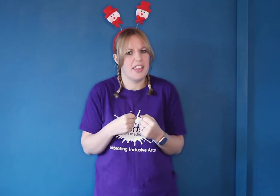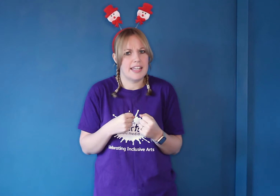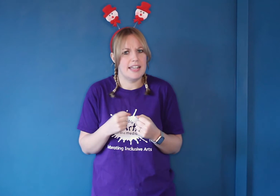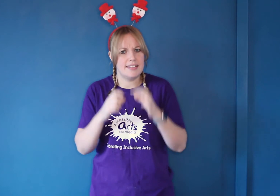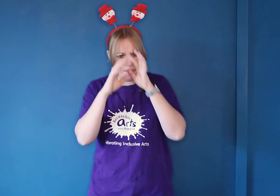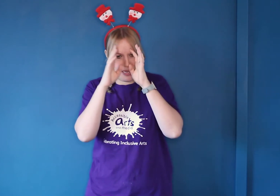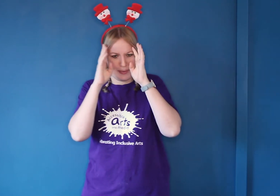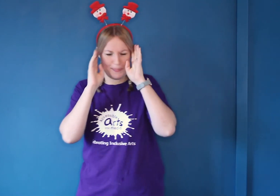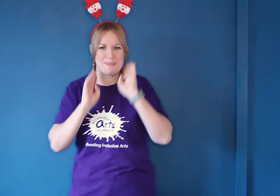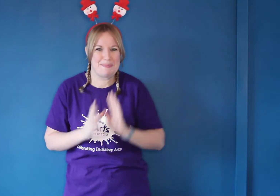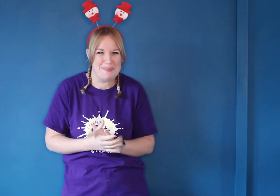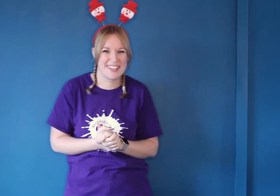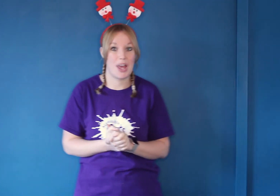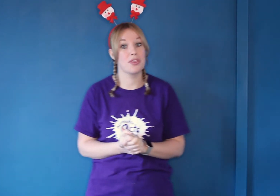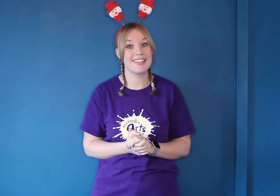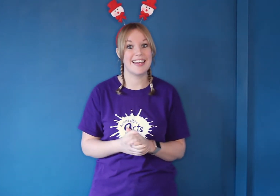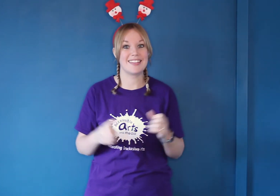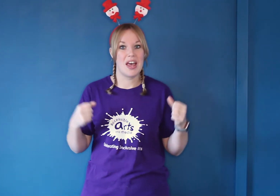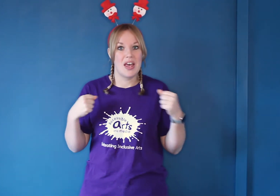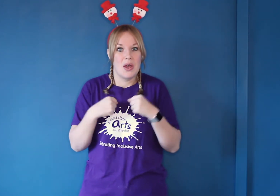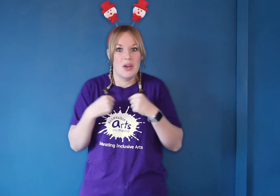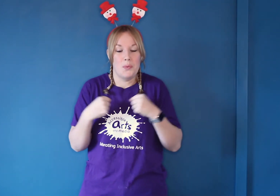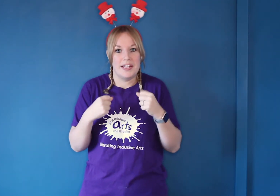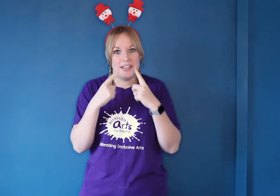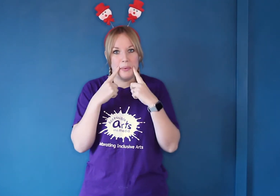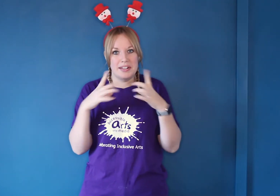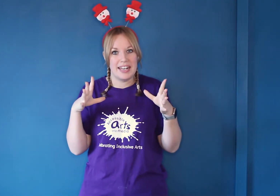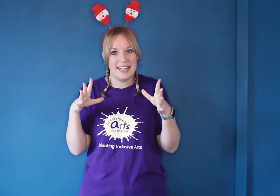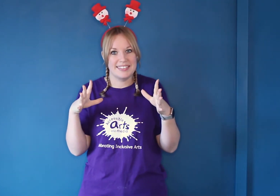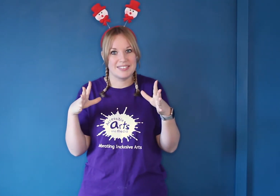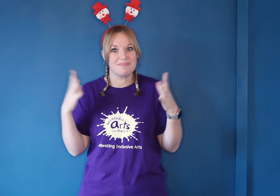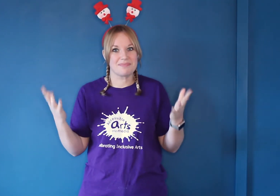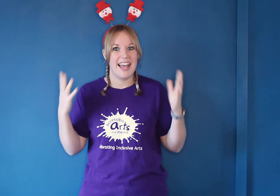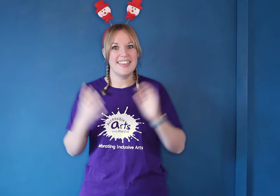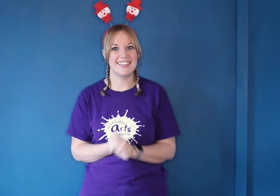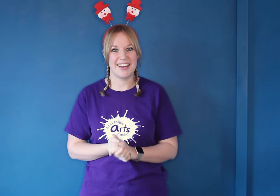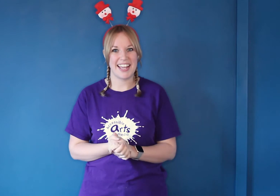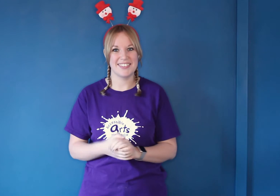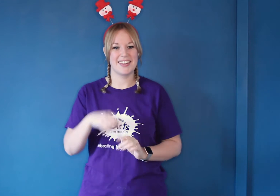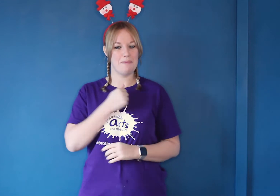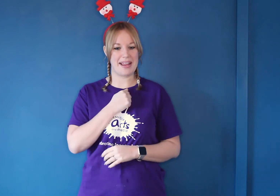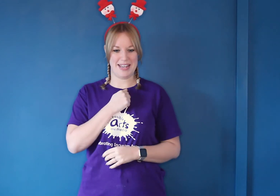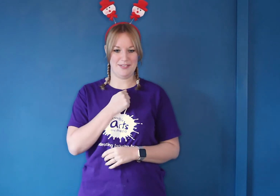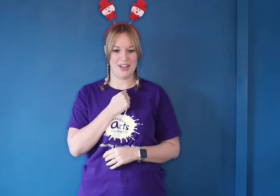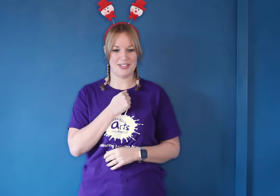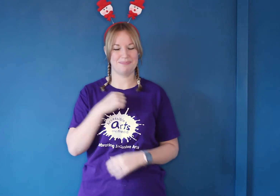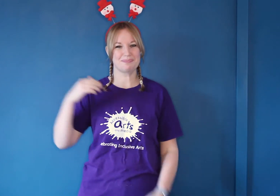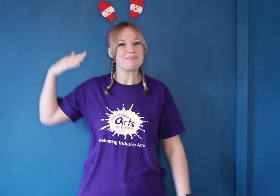I think you need to be! So this is ‘Winter Wonderland’ and this is how it goes. So my turn first.